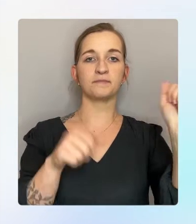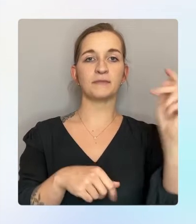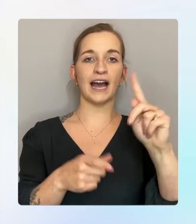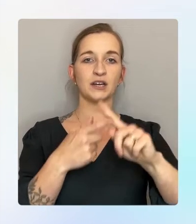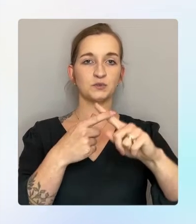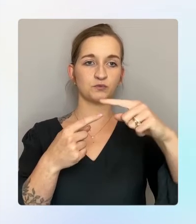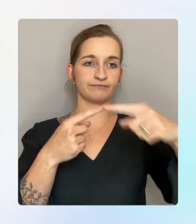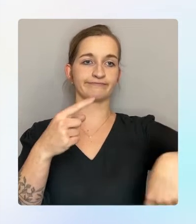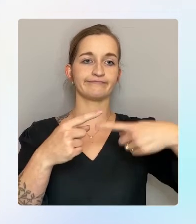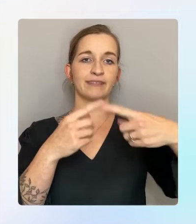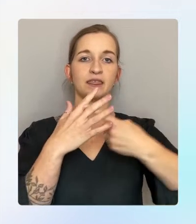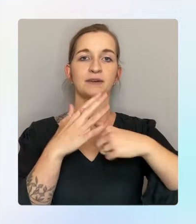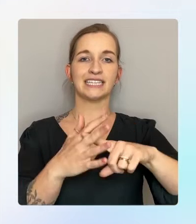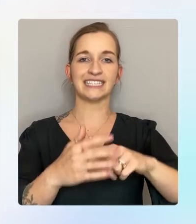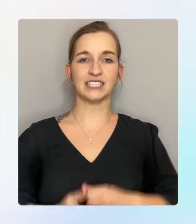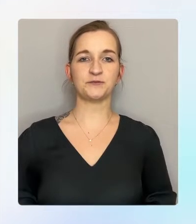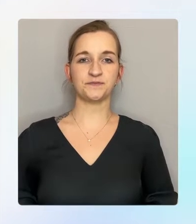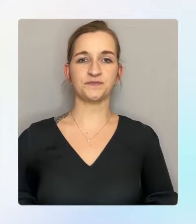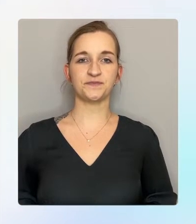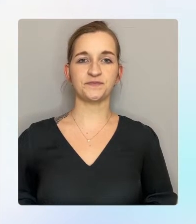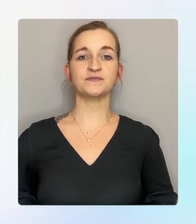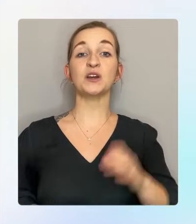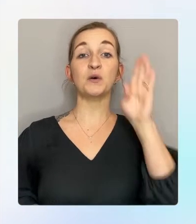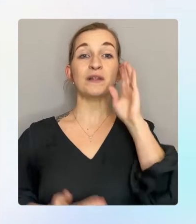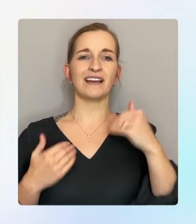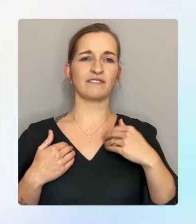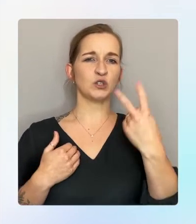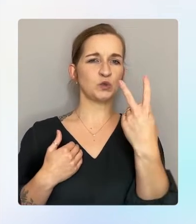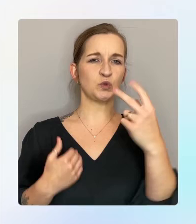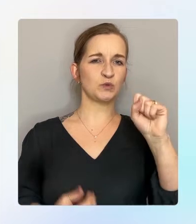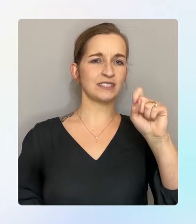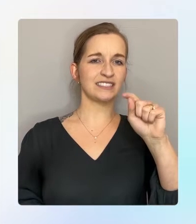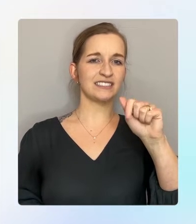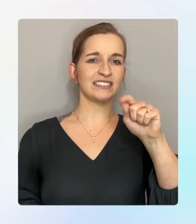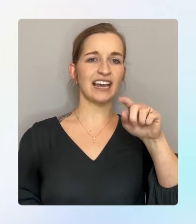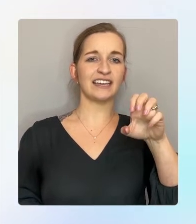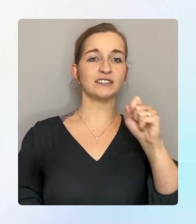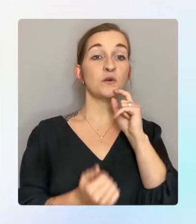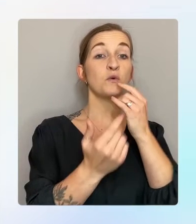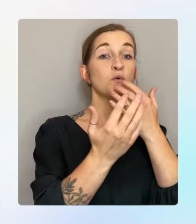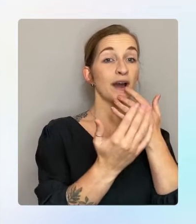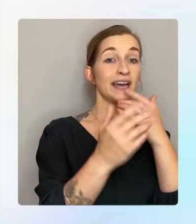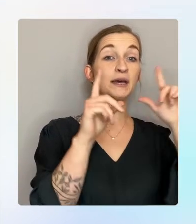We can model this via two states: Idle, when the timer's blinking and waiting to be activated,